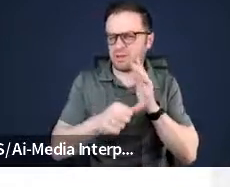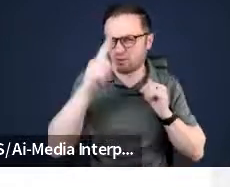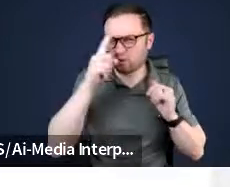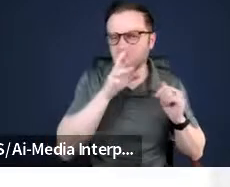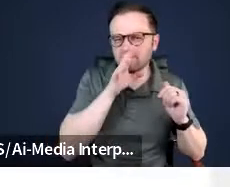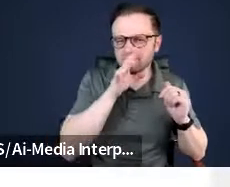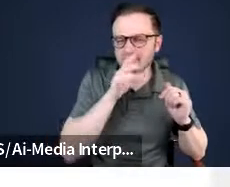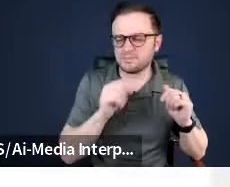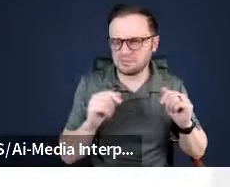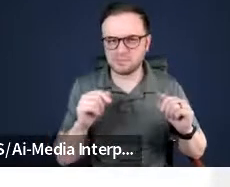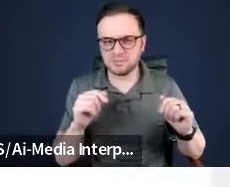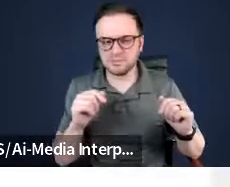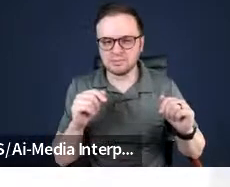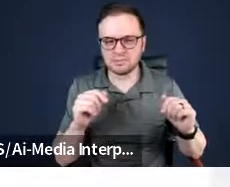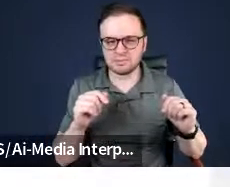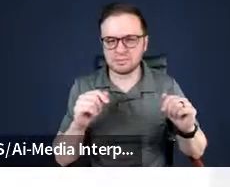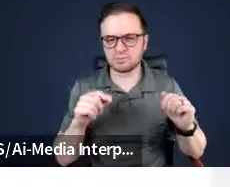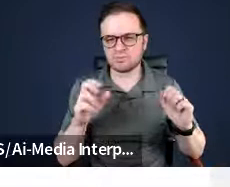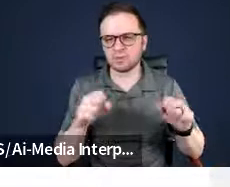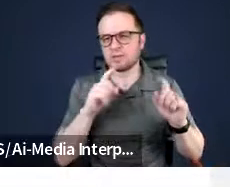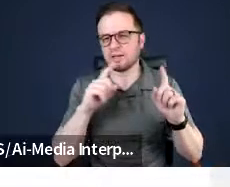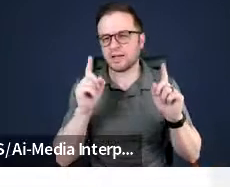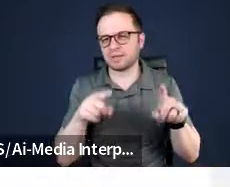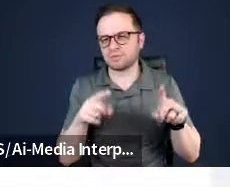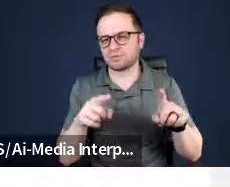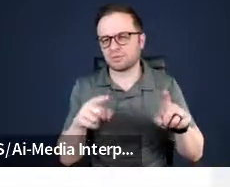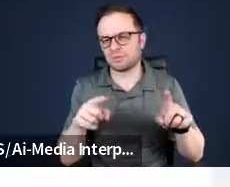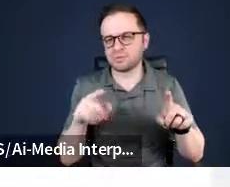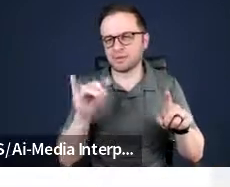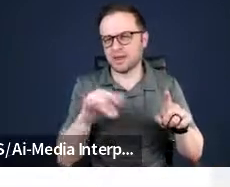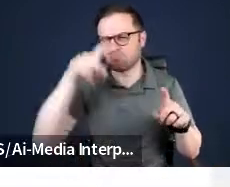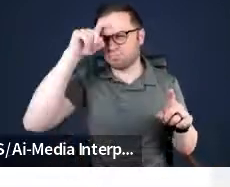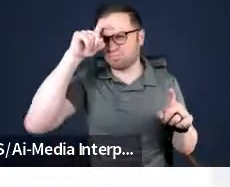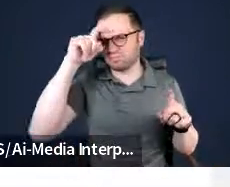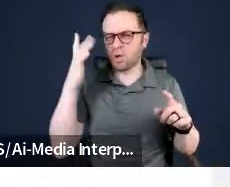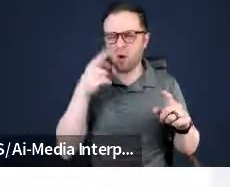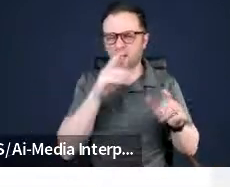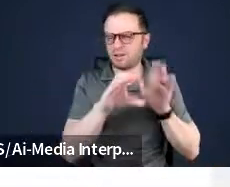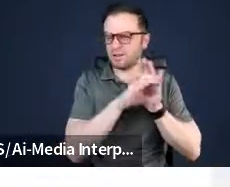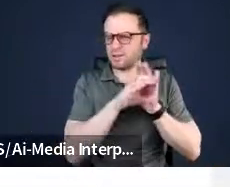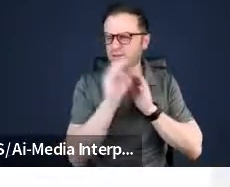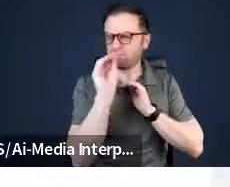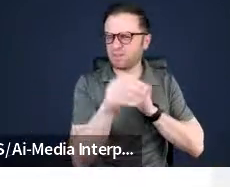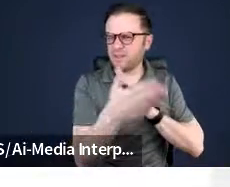the article or the other content that is attached with the image. So it should answer that question,